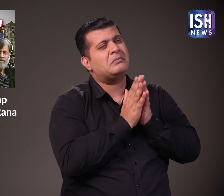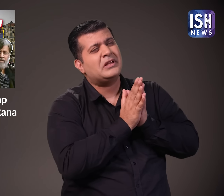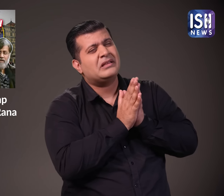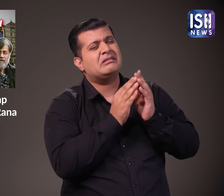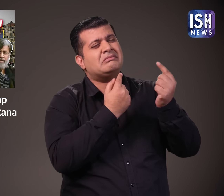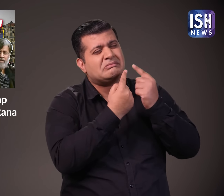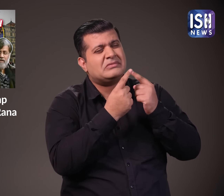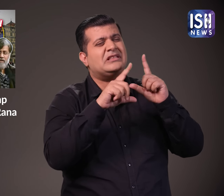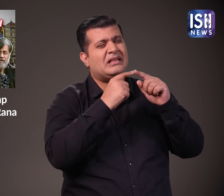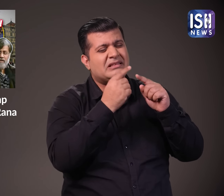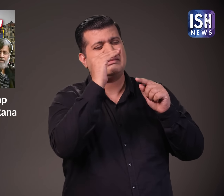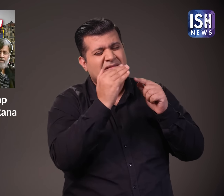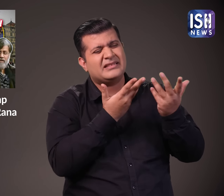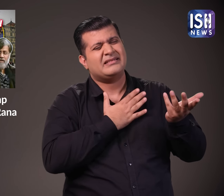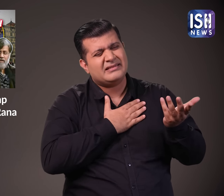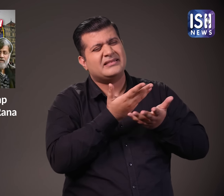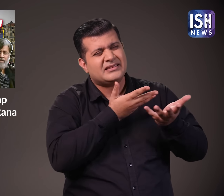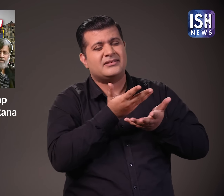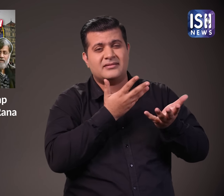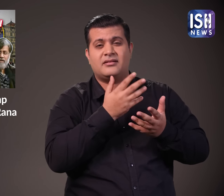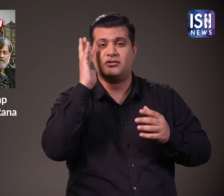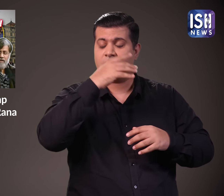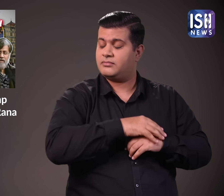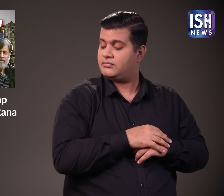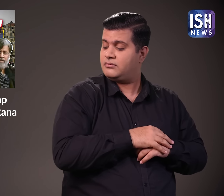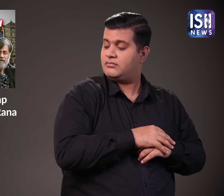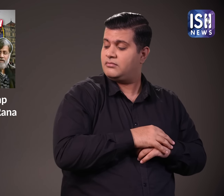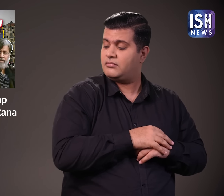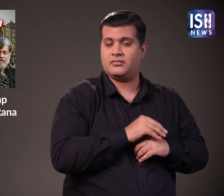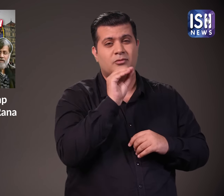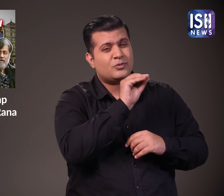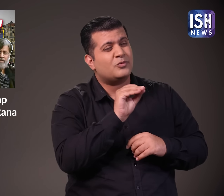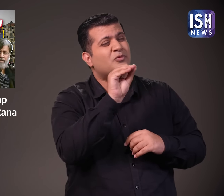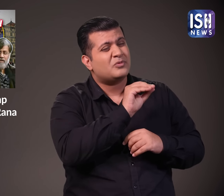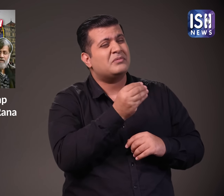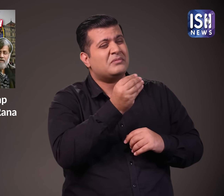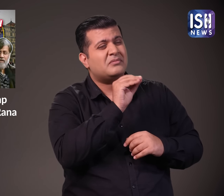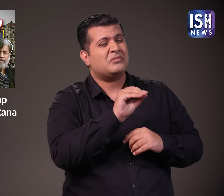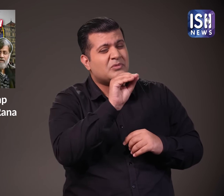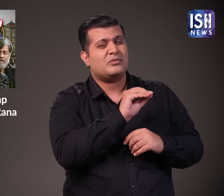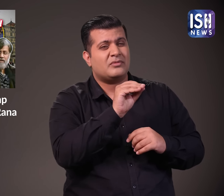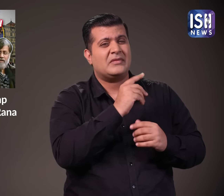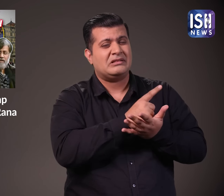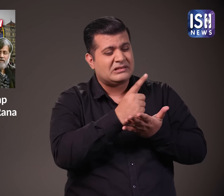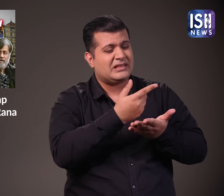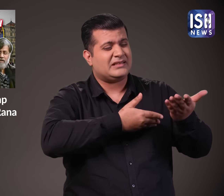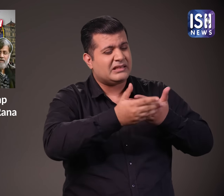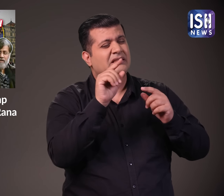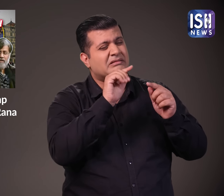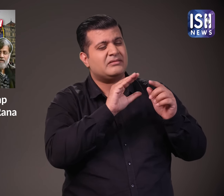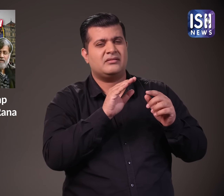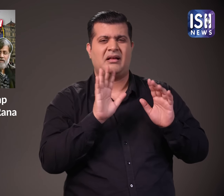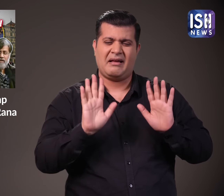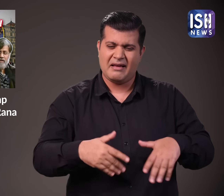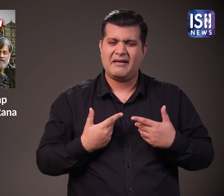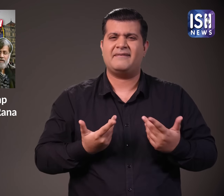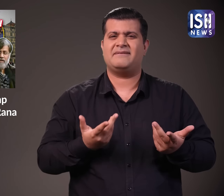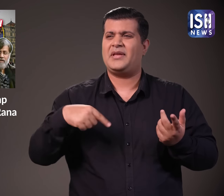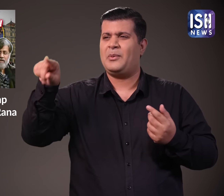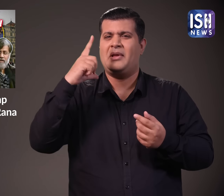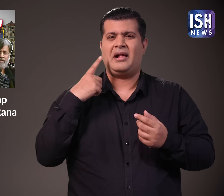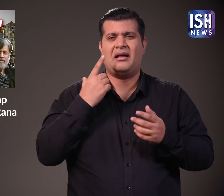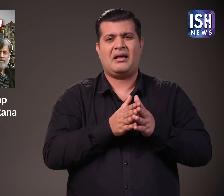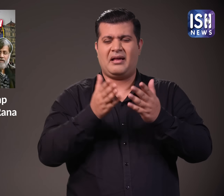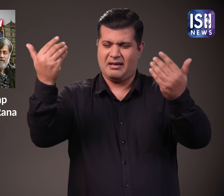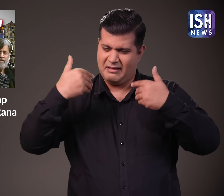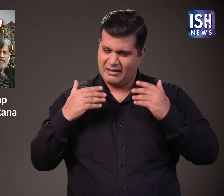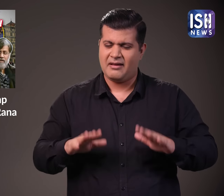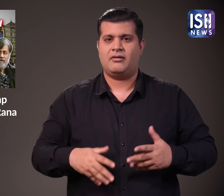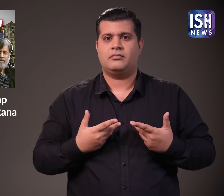He said that they are requesting him to make a deal and reduce the tariffs. They are all flattering him excessively.